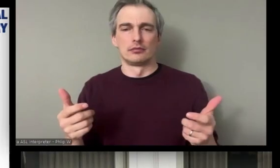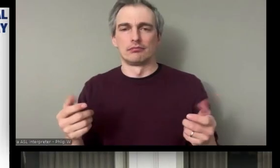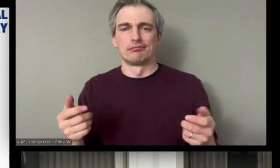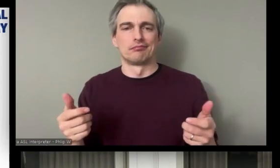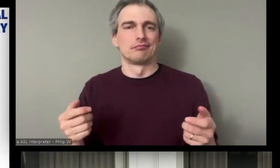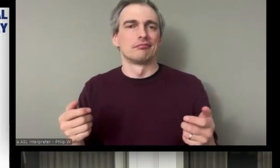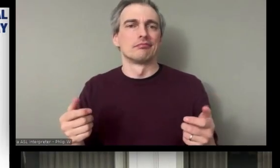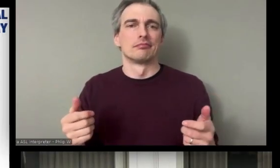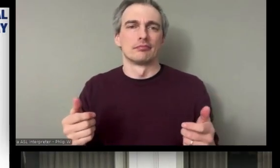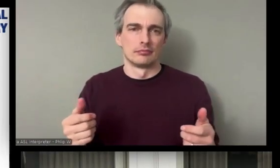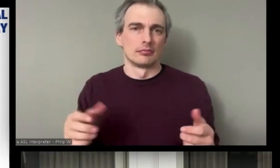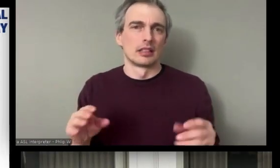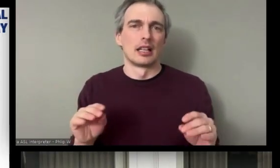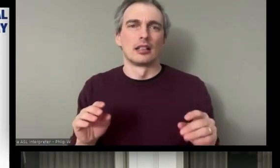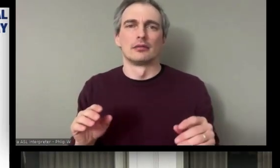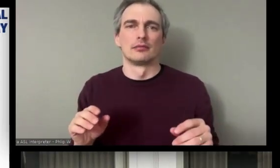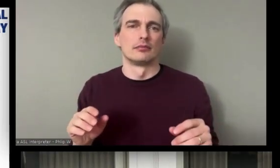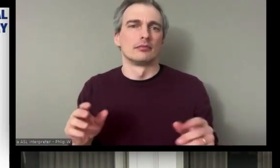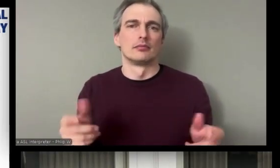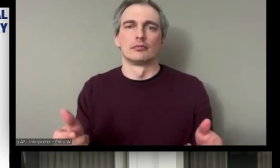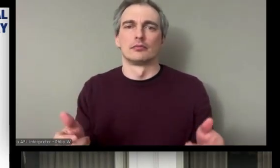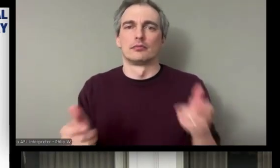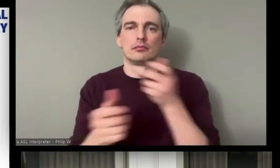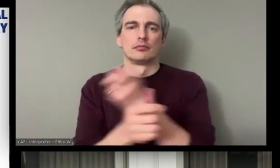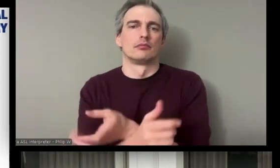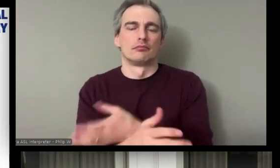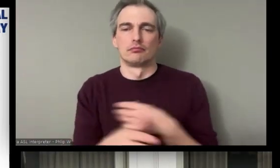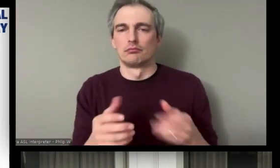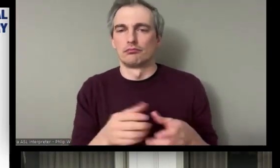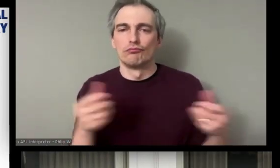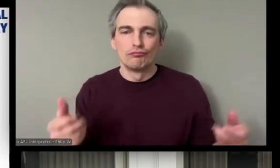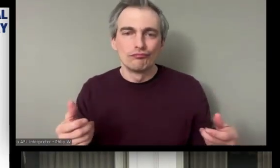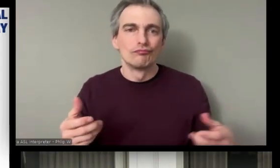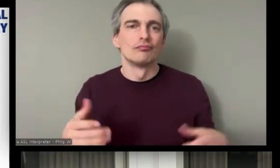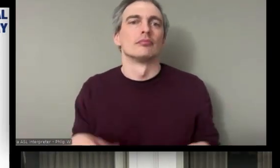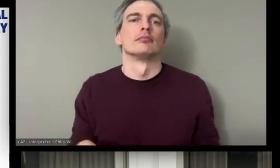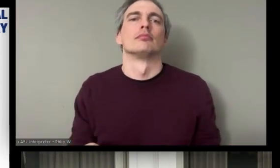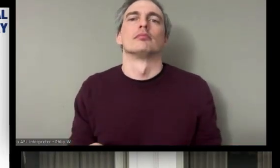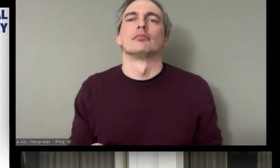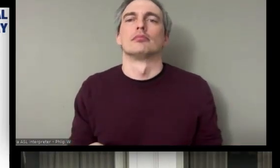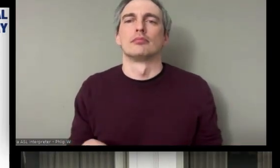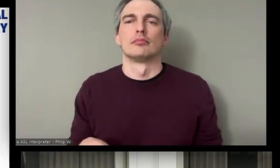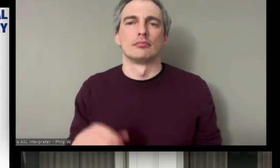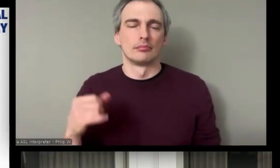But if there was an experience that just had a hard requirement on... You've got to